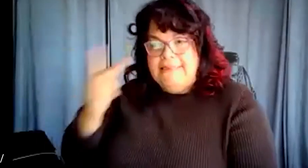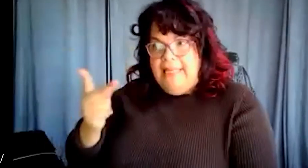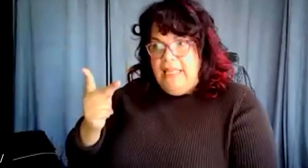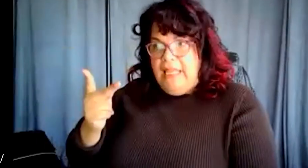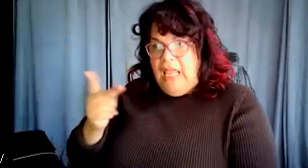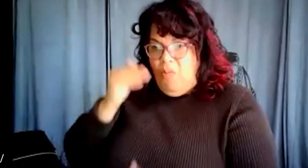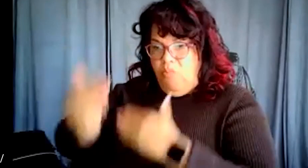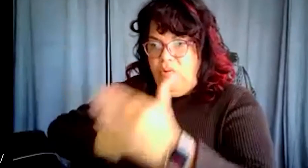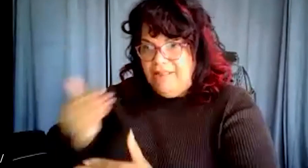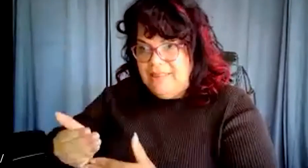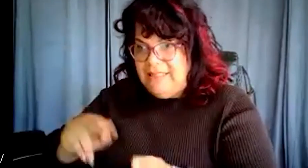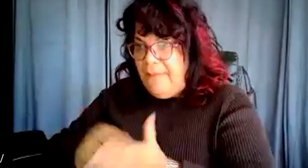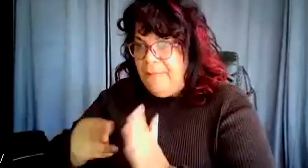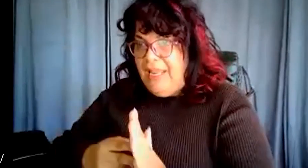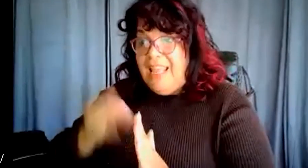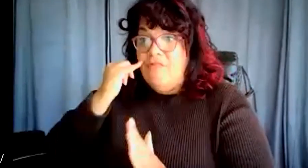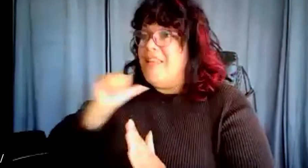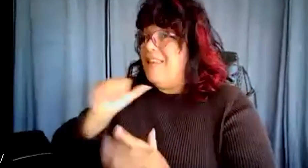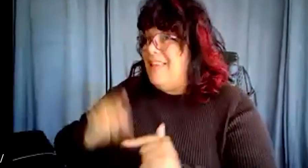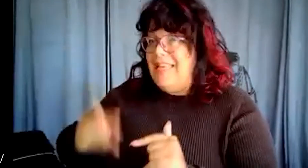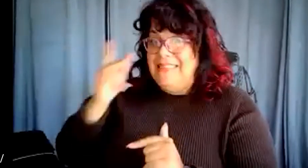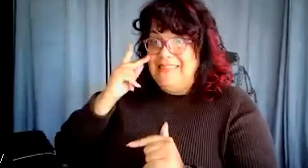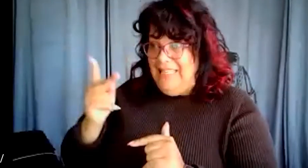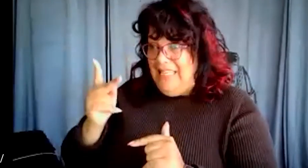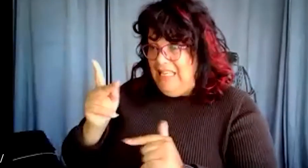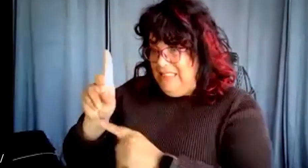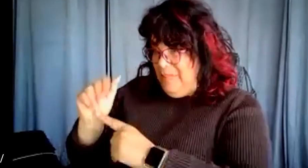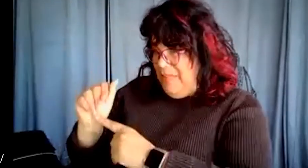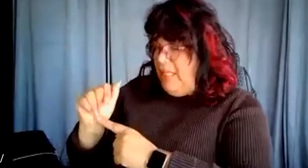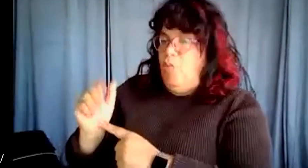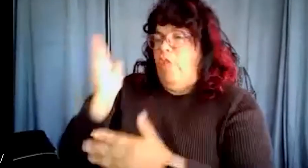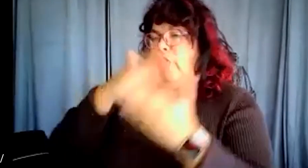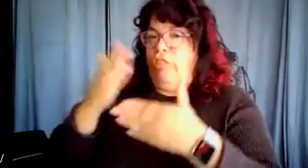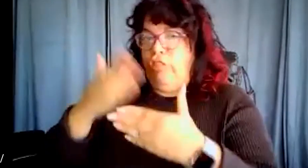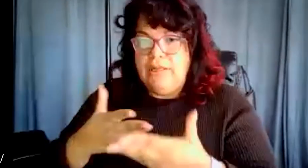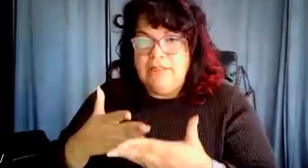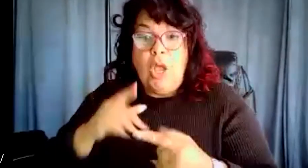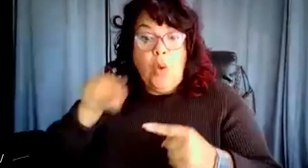We automatically assume that by looking at a wheelchair, by seeing a person using a white